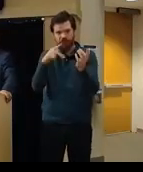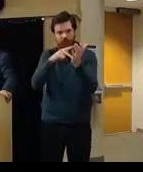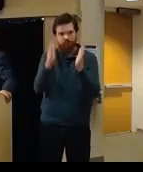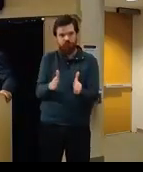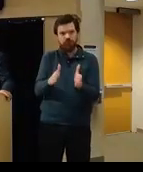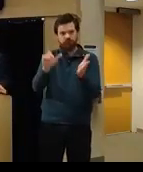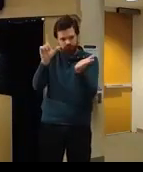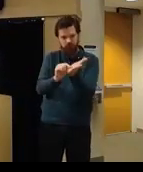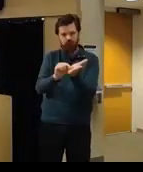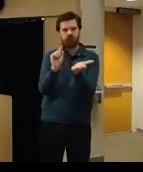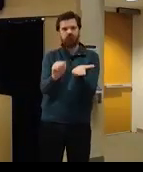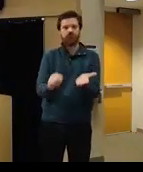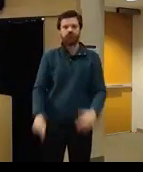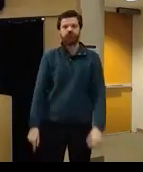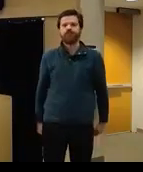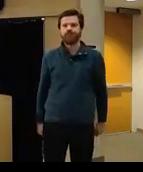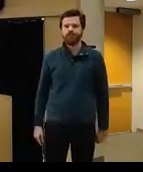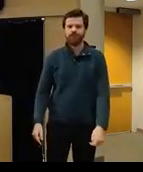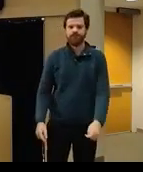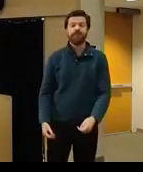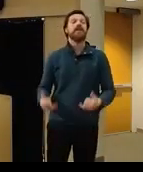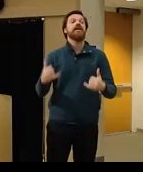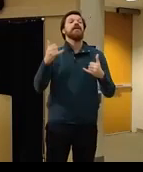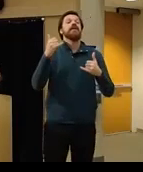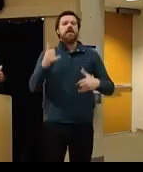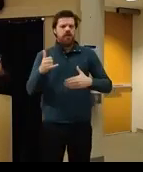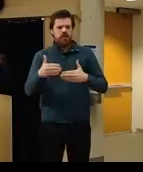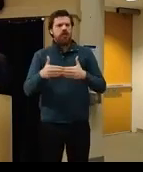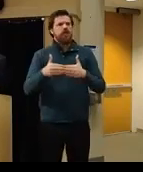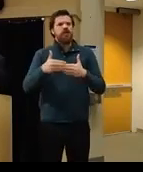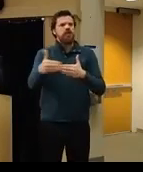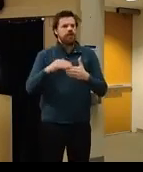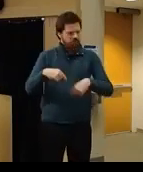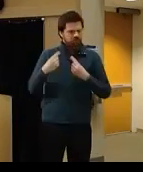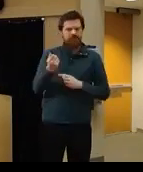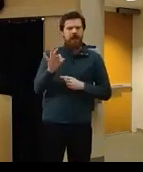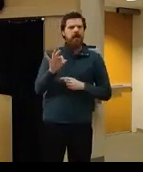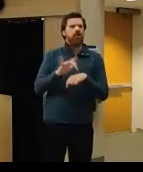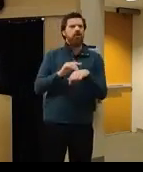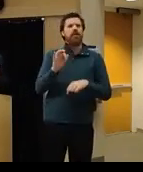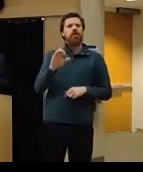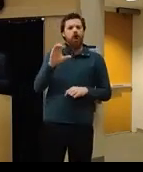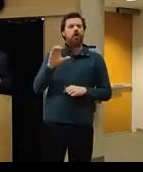uh now what happened in the interim is that America began transforming as a consequence